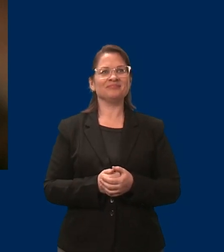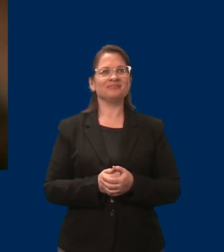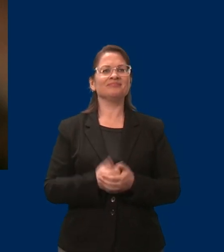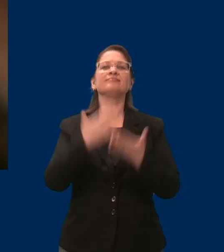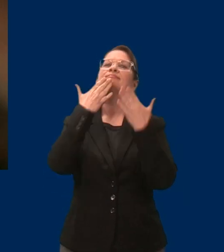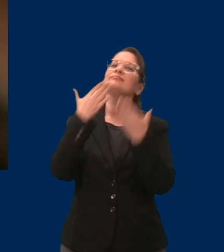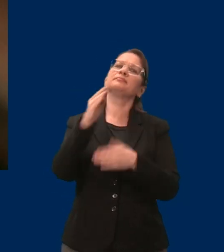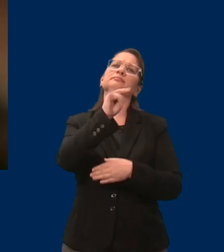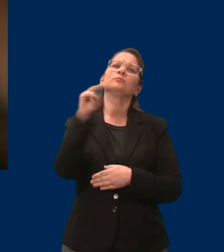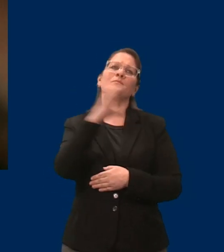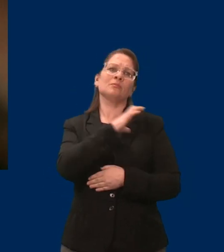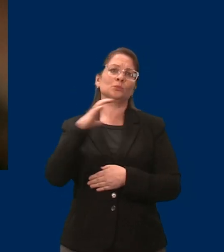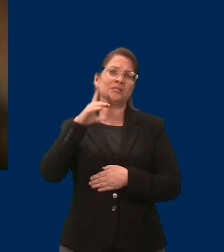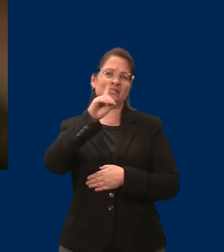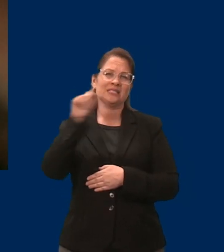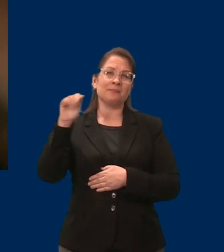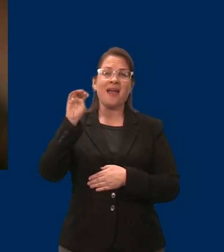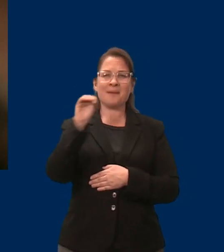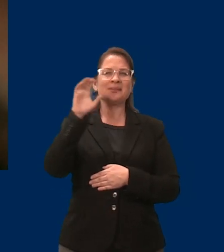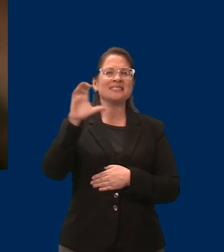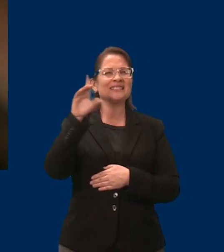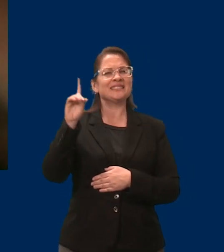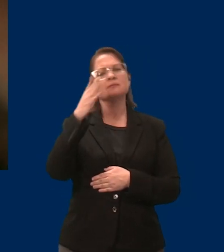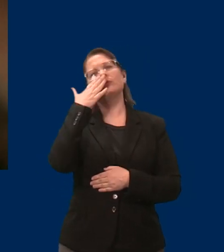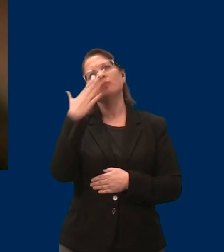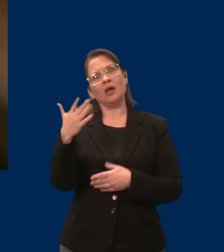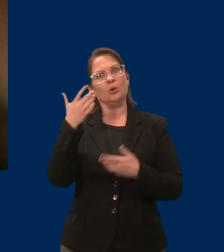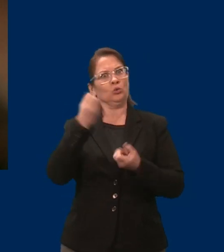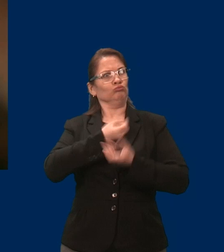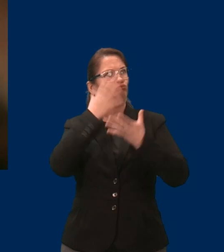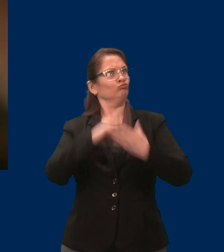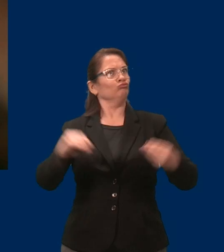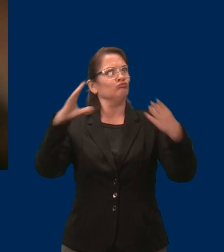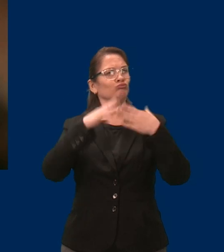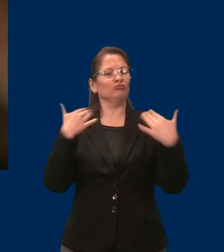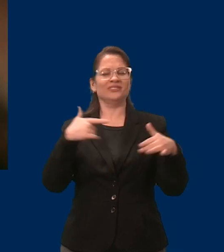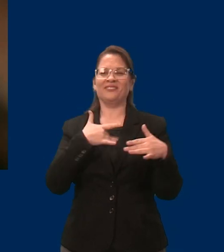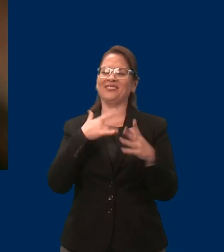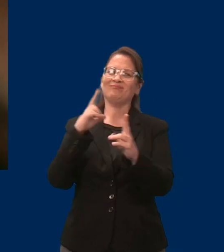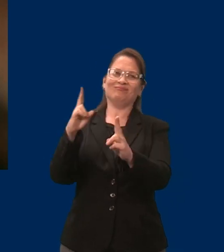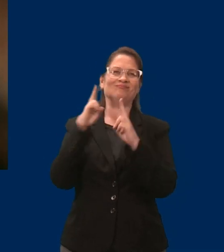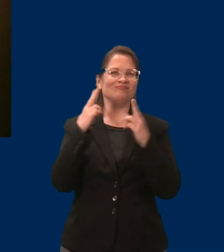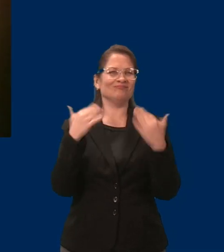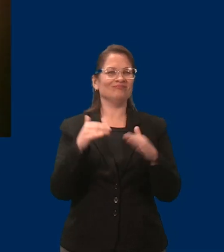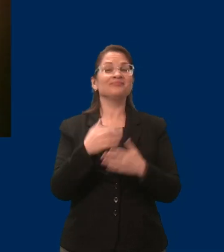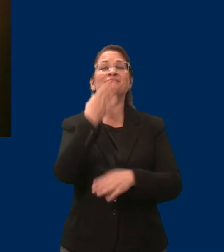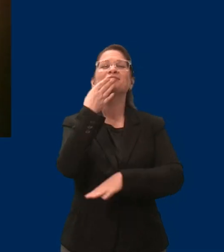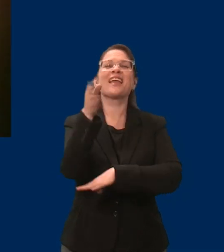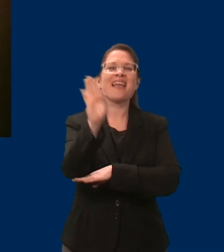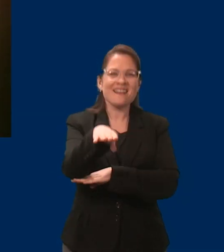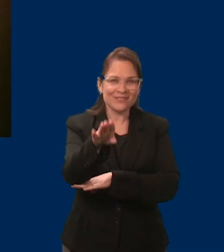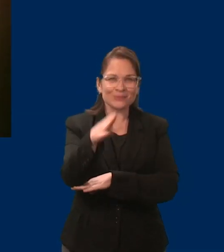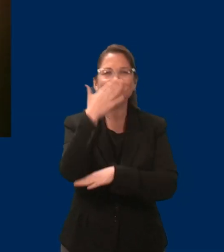for allowing me to be here. It's a real honor. Good afternoon, everyone on the forum. I'm Erica Barnes. I'm the Executive Director